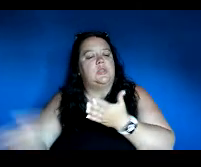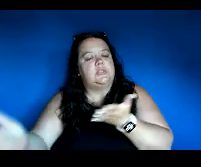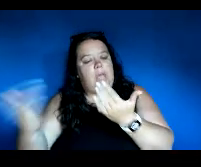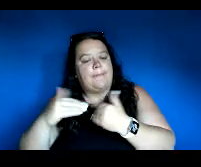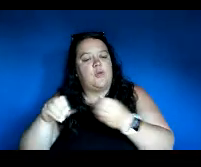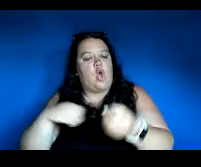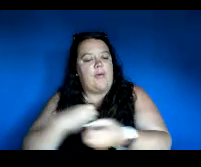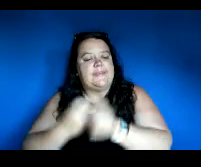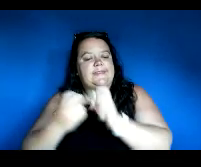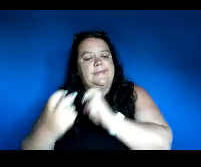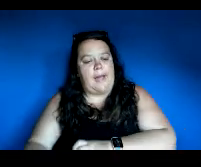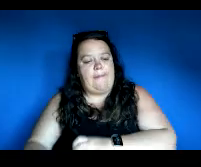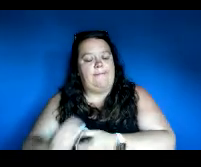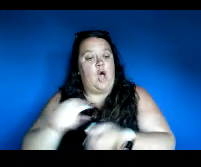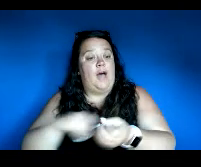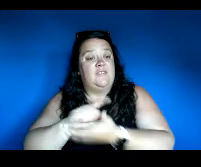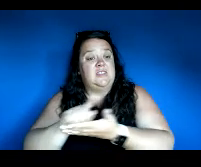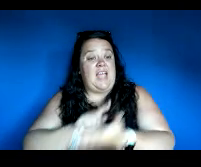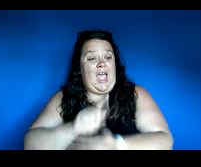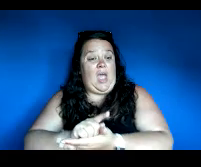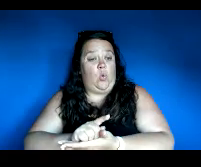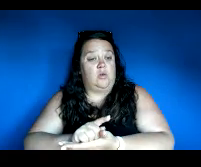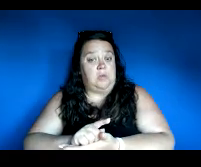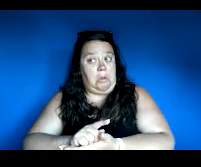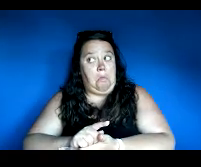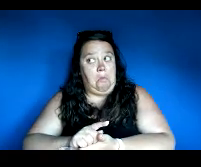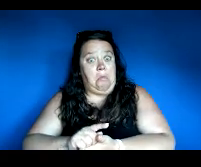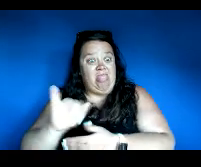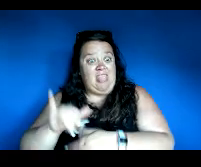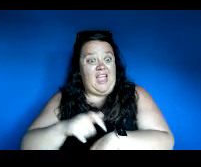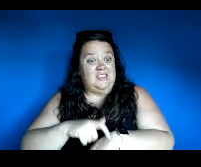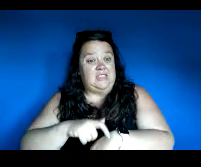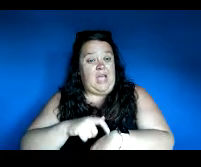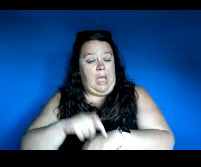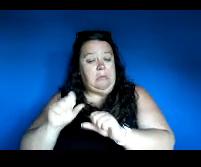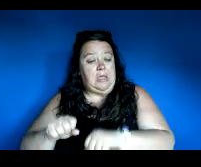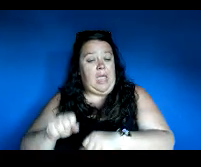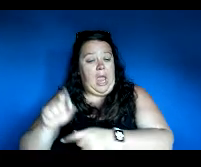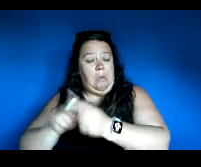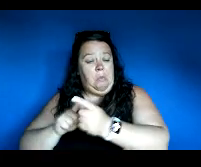And they can do some individual one-on work in that time, but it's a relatively limited timeframe,